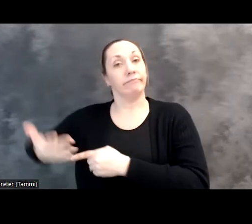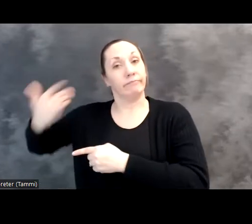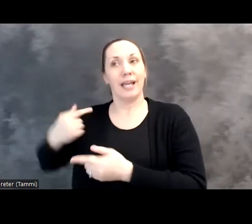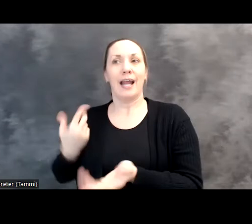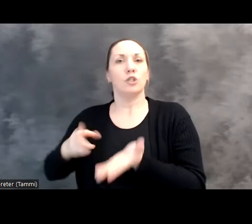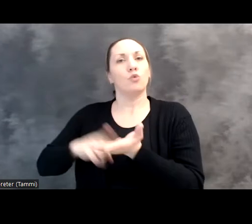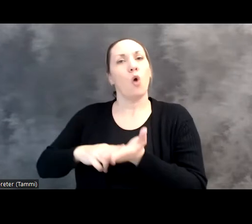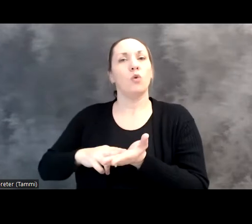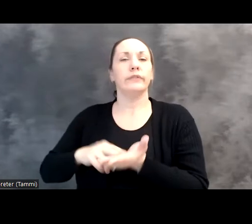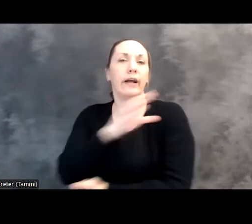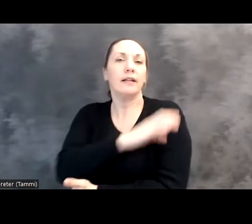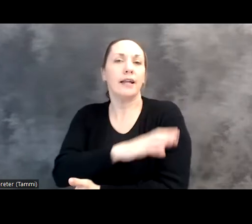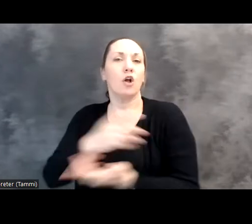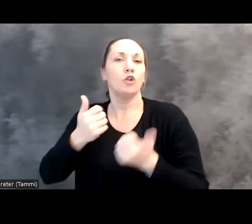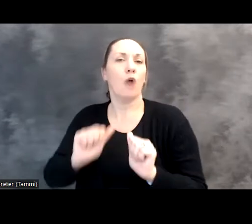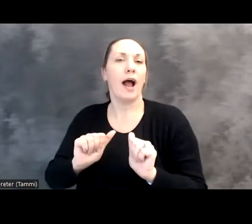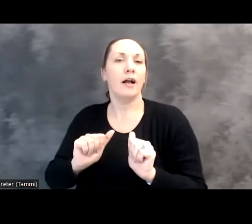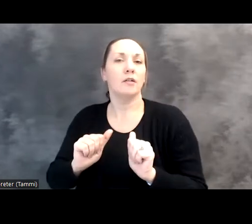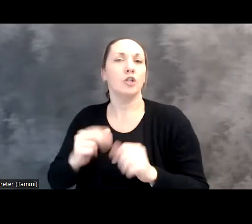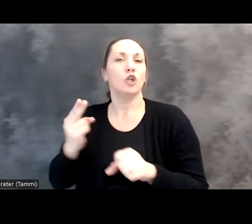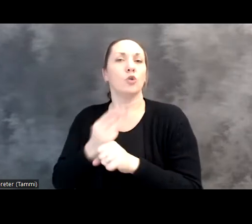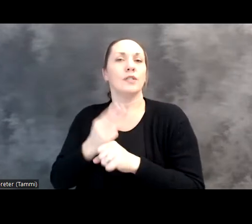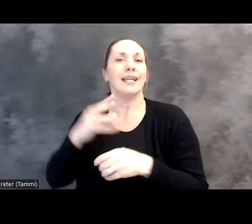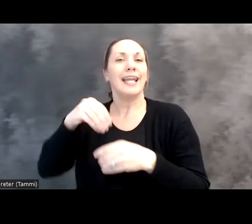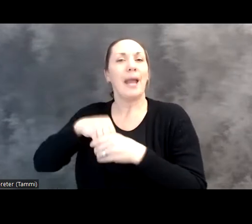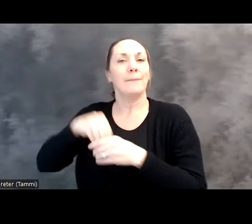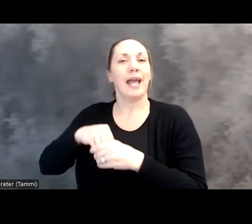, I had a spinal cord injury 12 years ago and